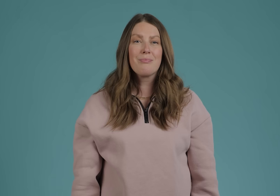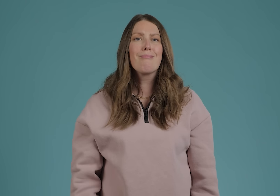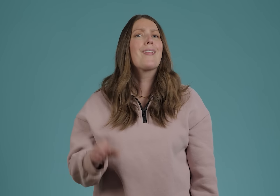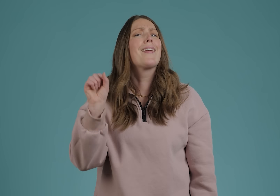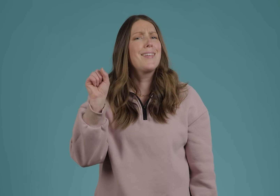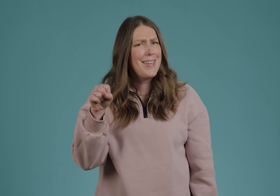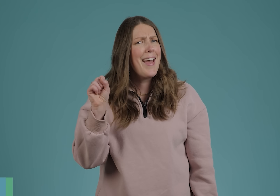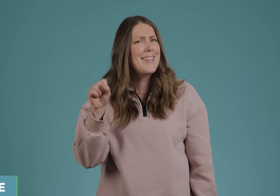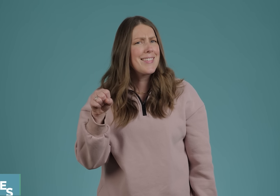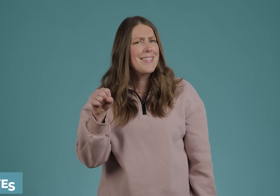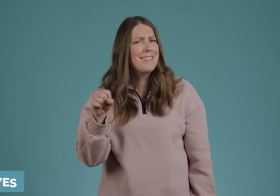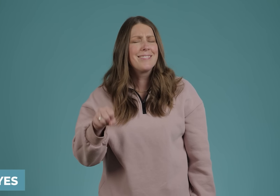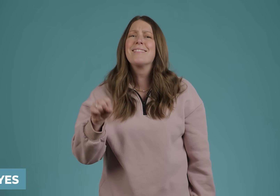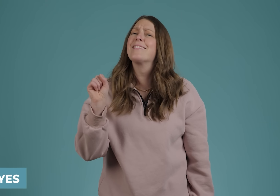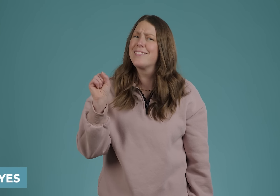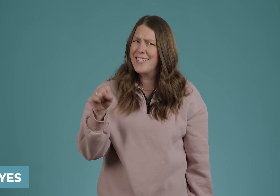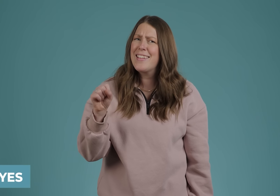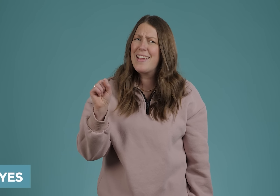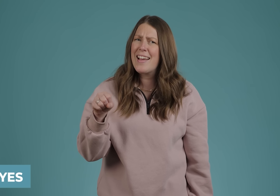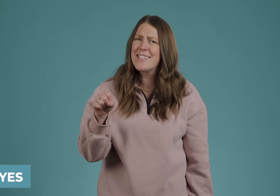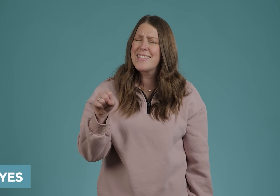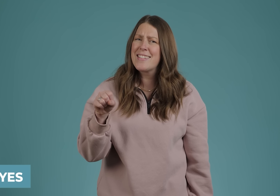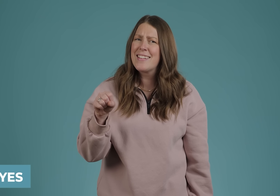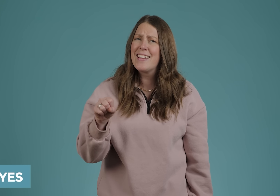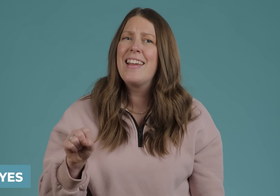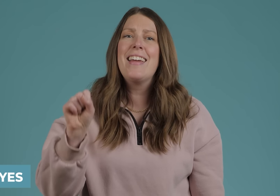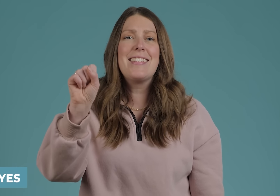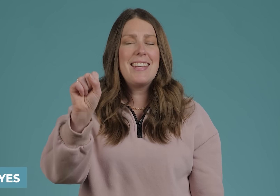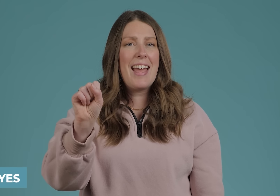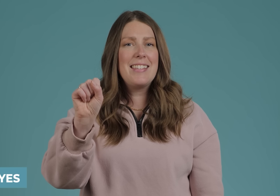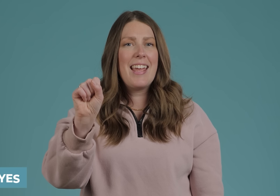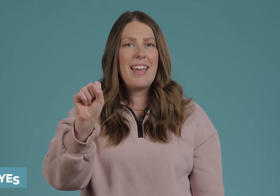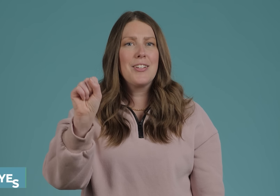Yes Yes It's an s hand